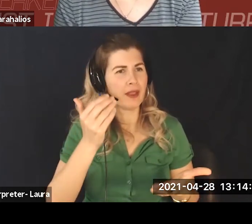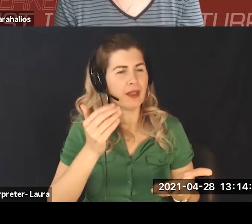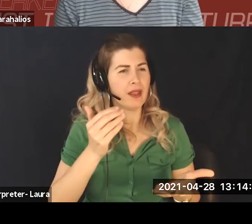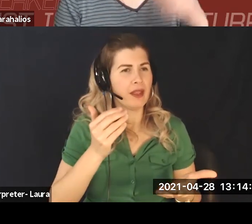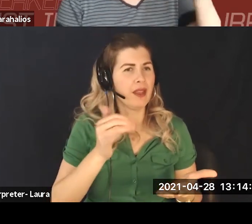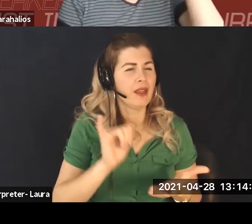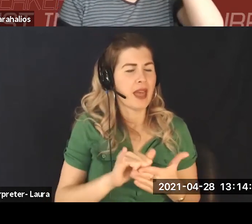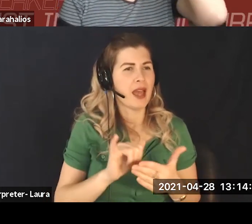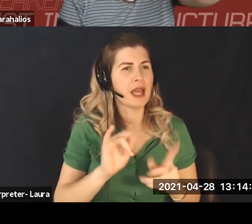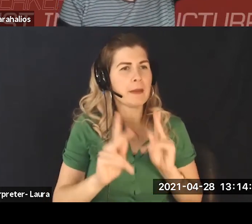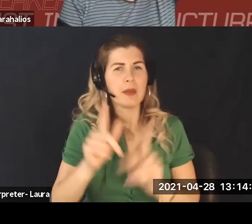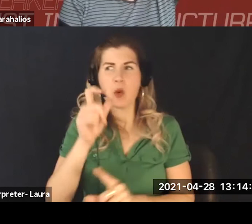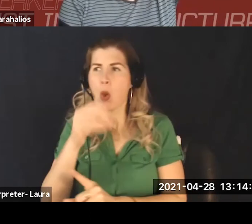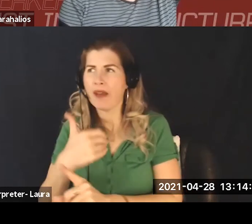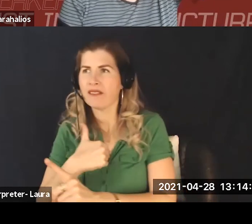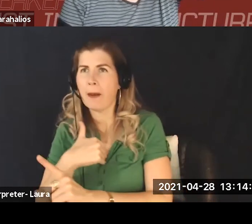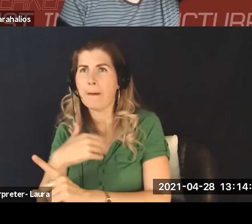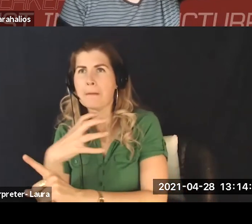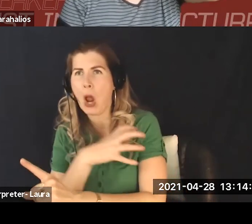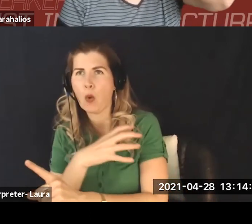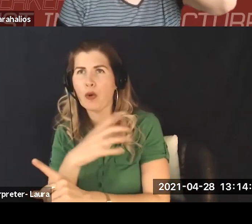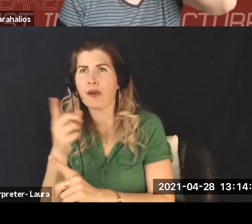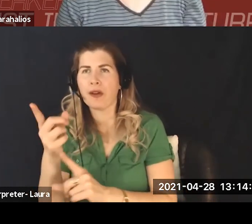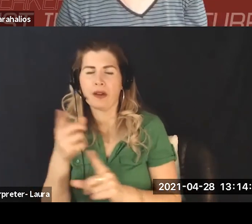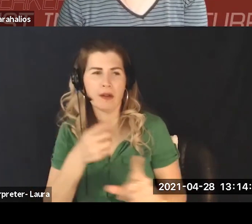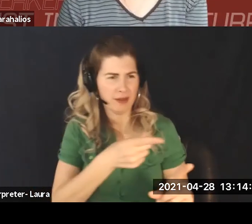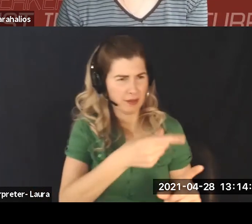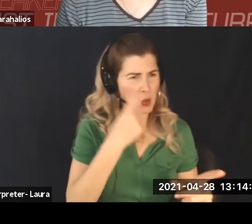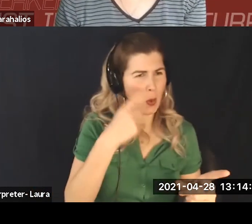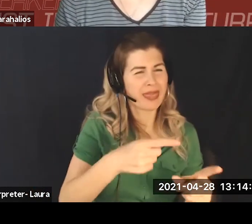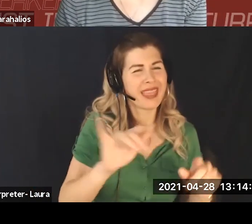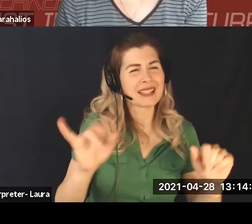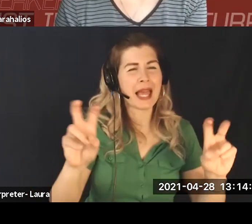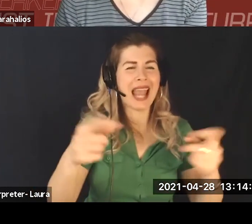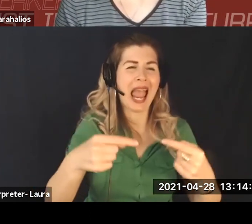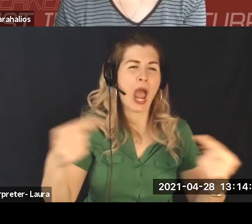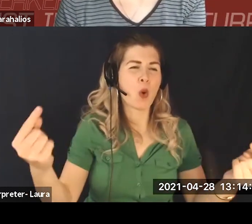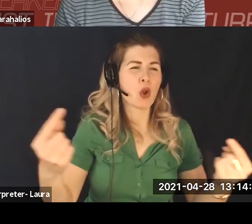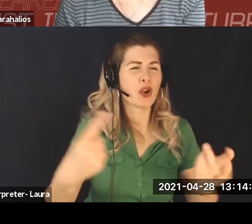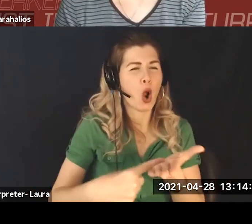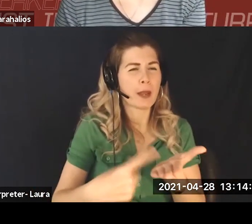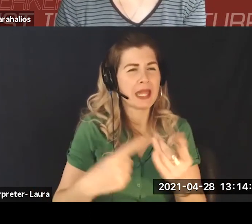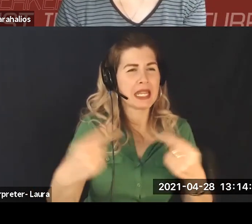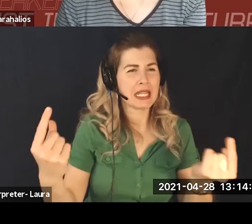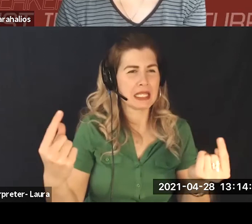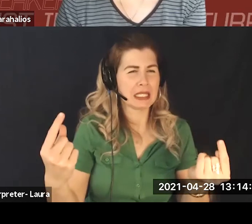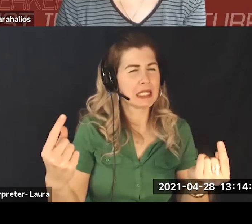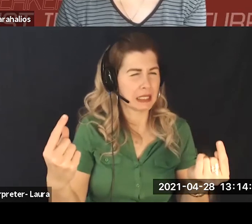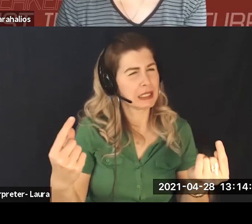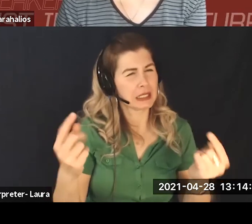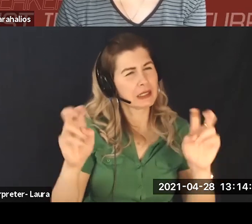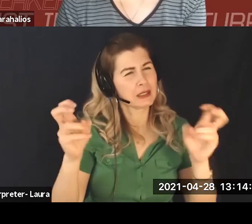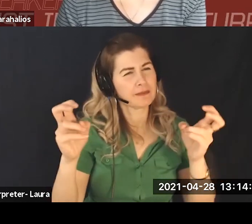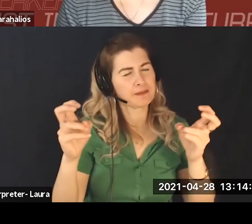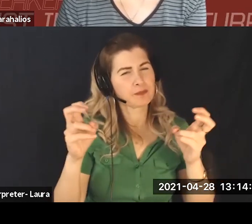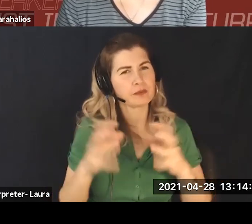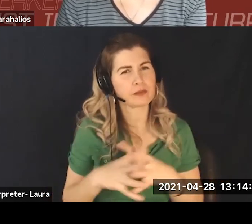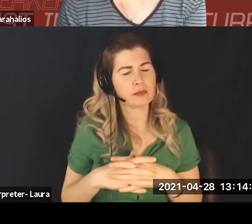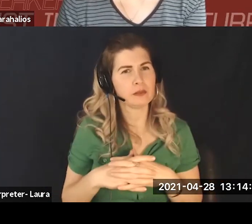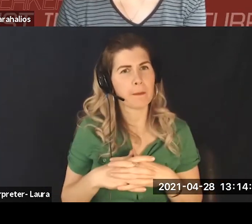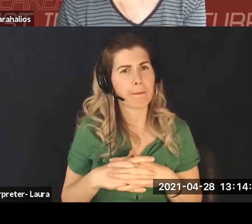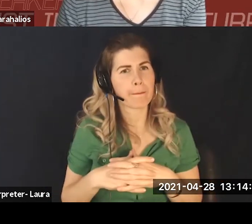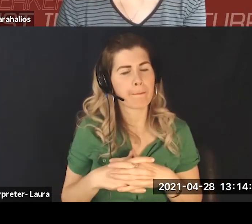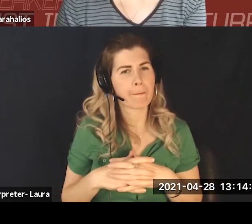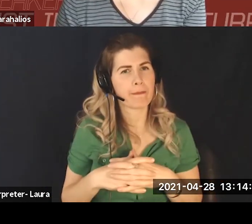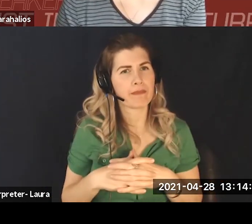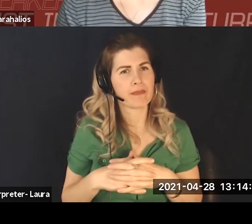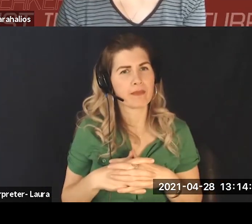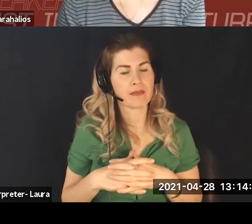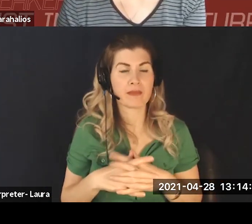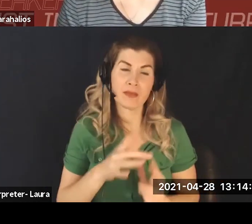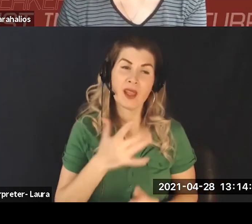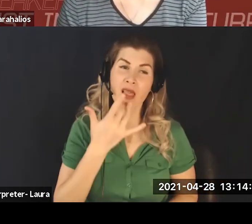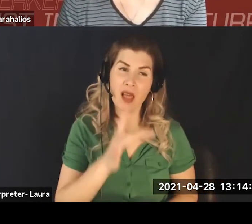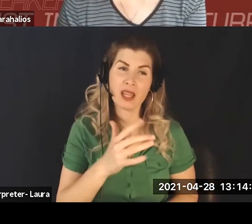Suppose that authority that you know people that goes with our Marshall in a crisis. Like, it becomes like a counter arguments in public, to the arguments that they're making.